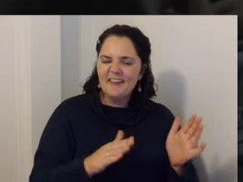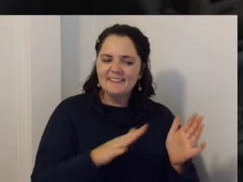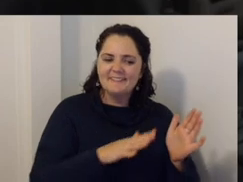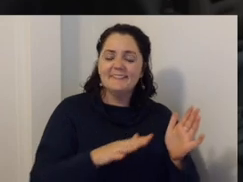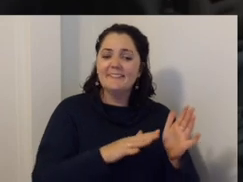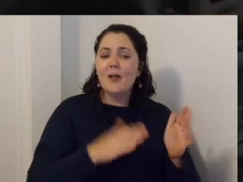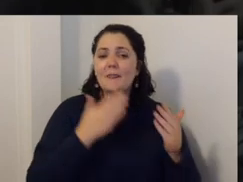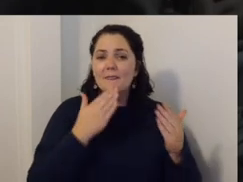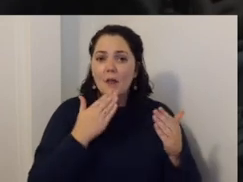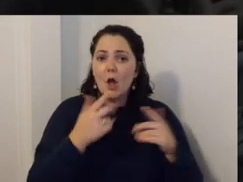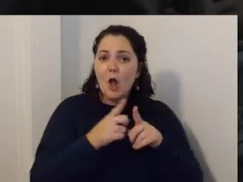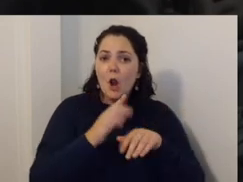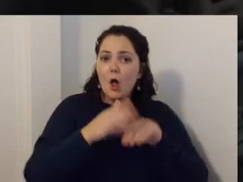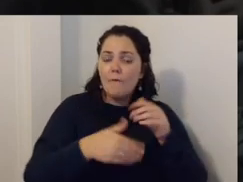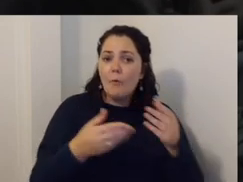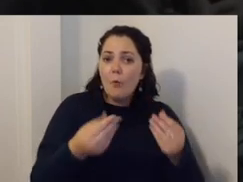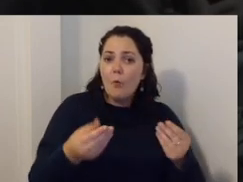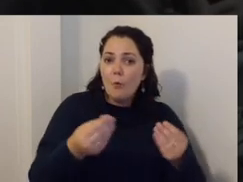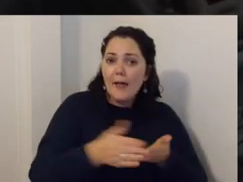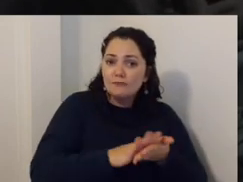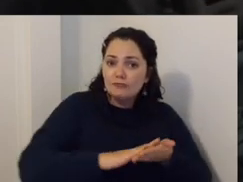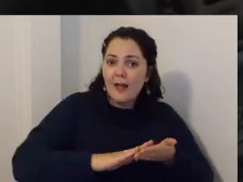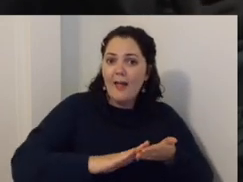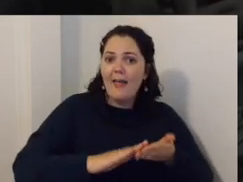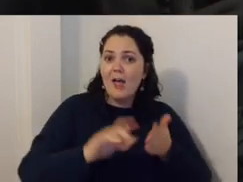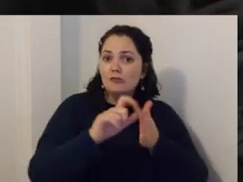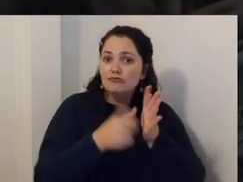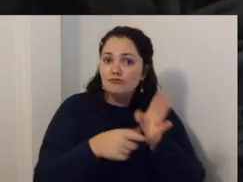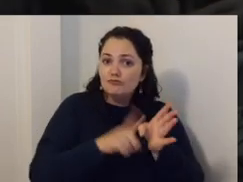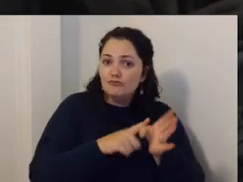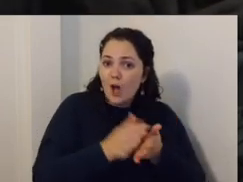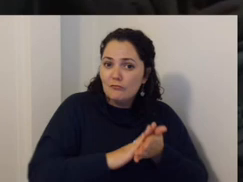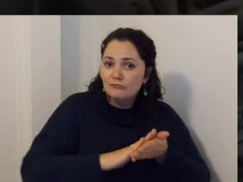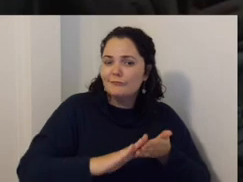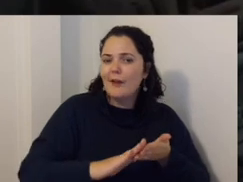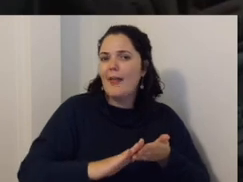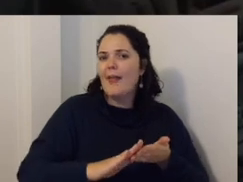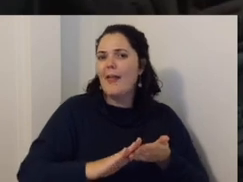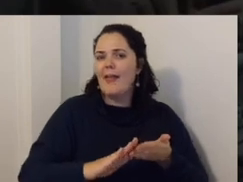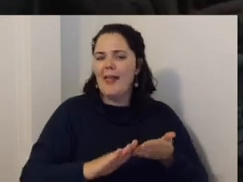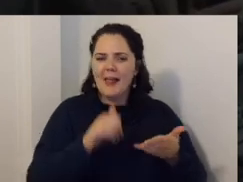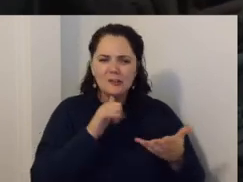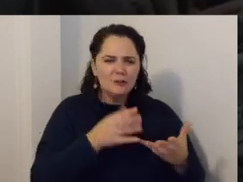wet grounds, dry grounds, building up that soft um the softness that we did last week, building up the